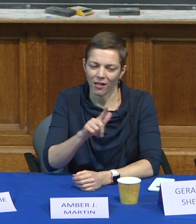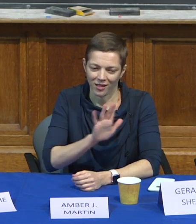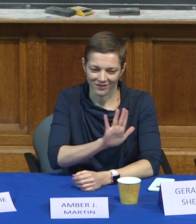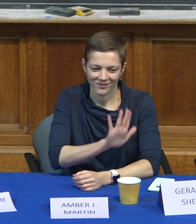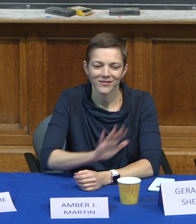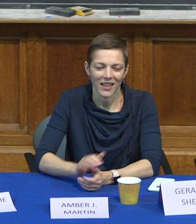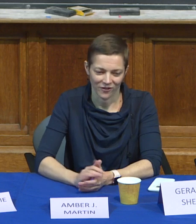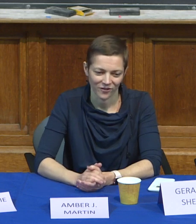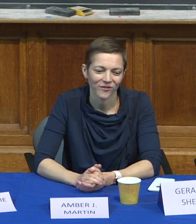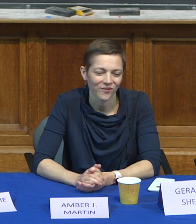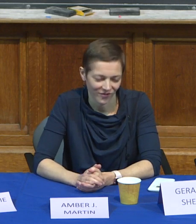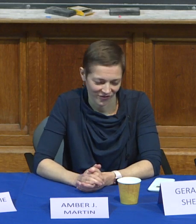In NSL.